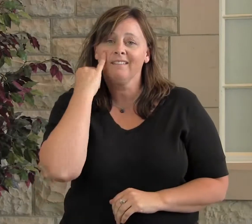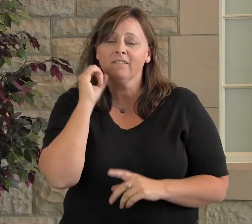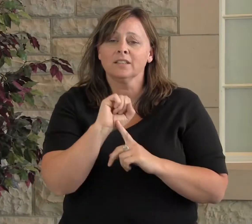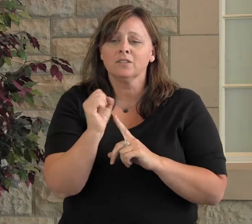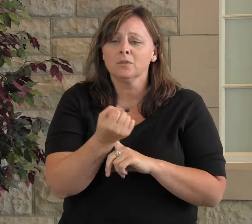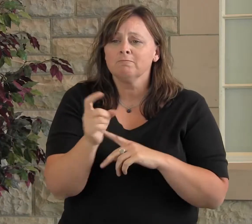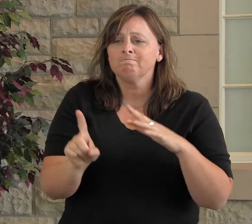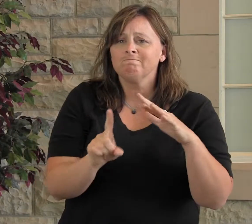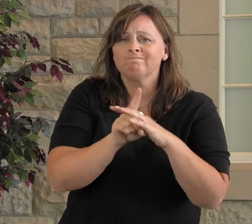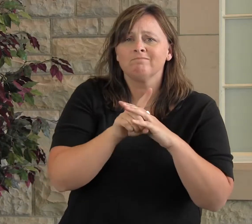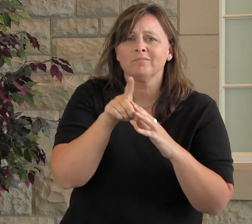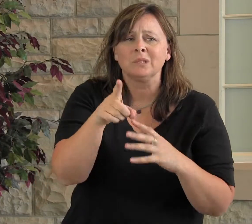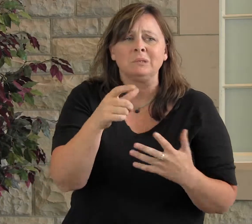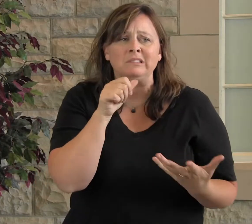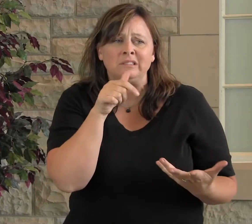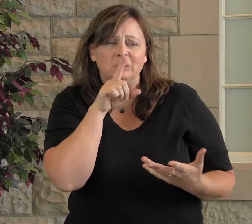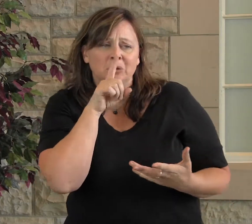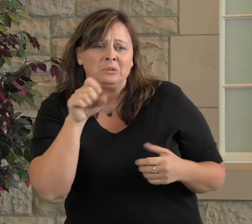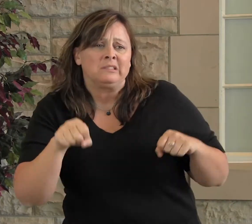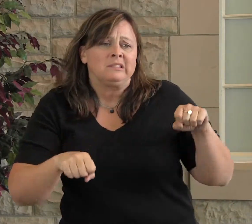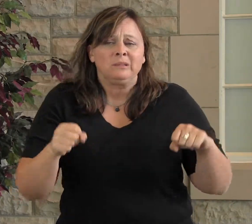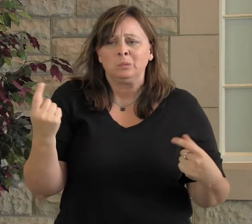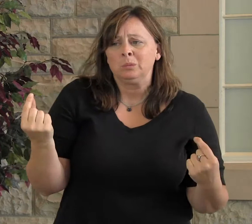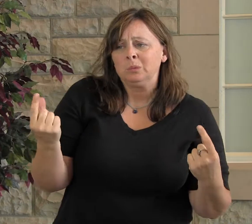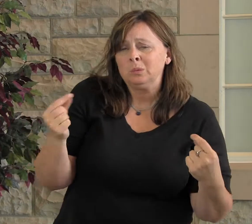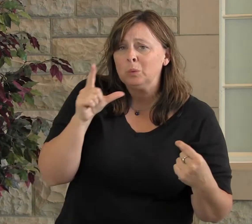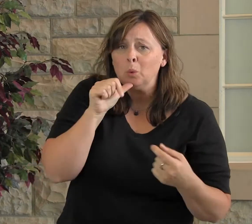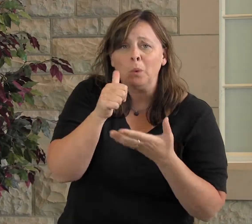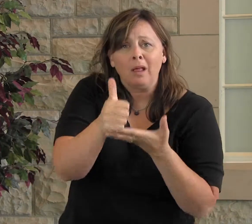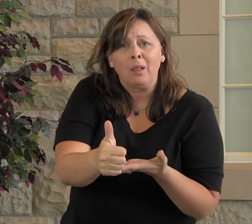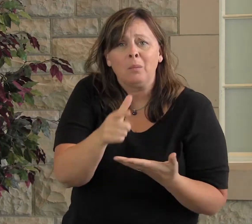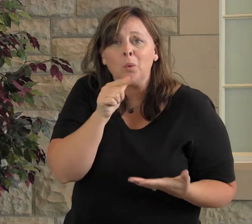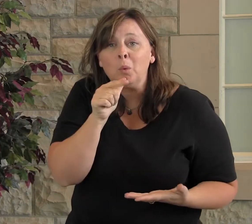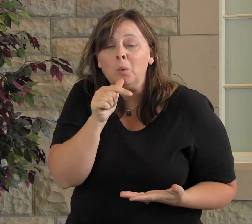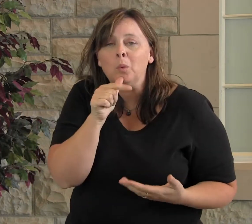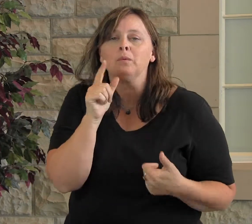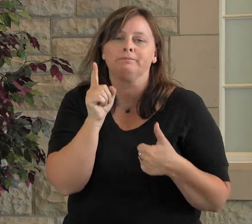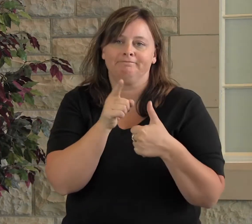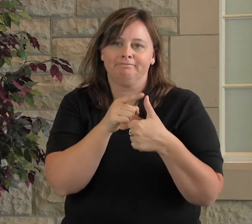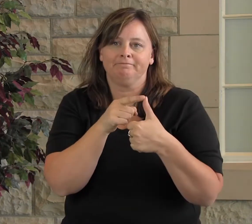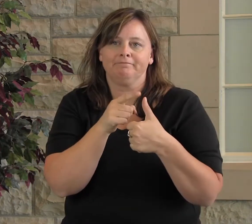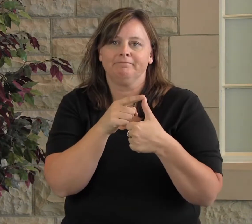If a situation comes up, and you're not sure what to do. There are some people who can help you.